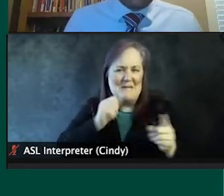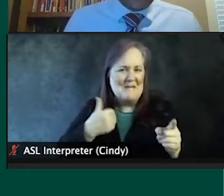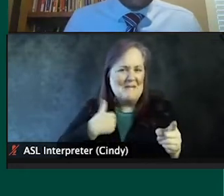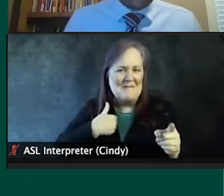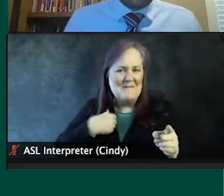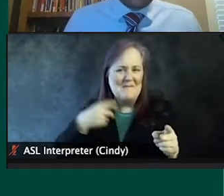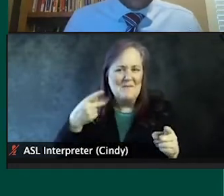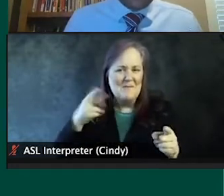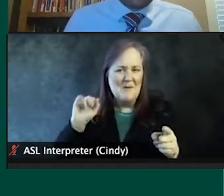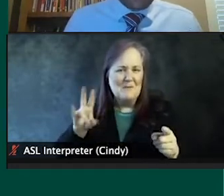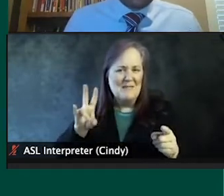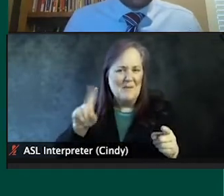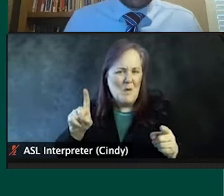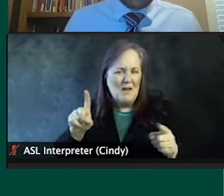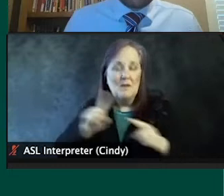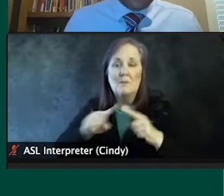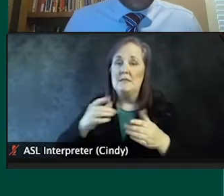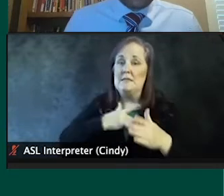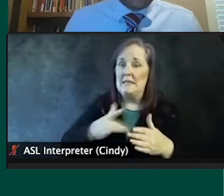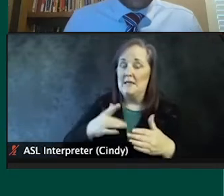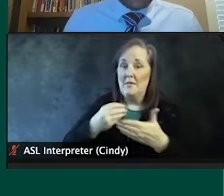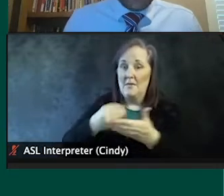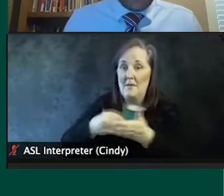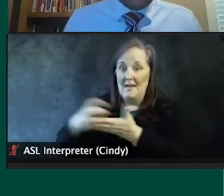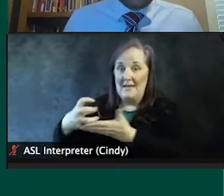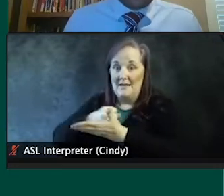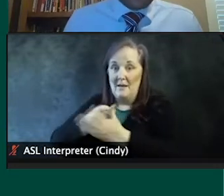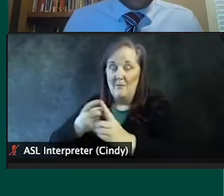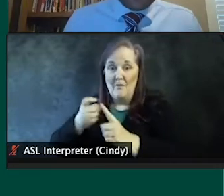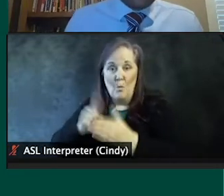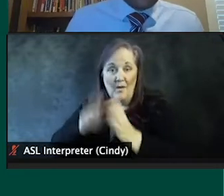But generally, the income that was generated from that range